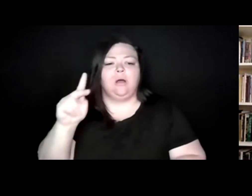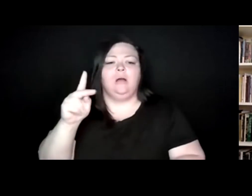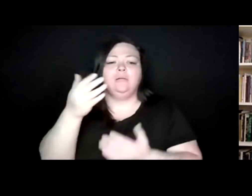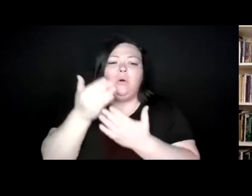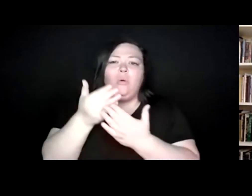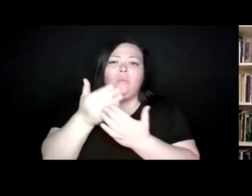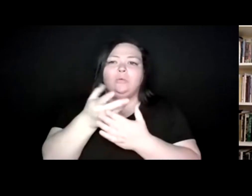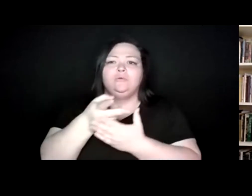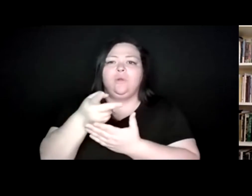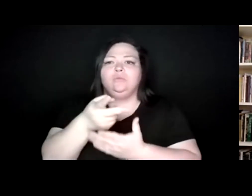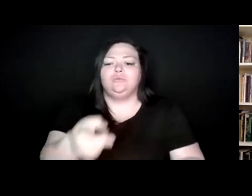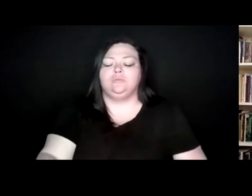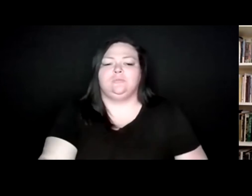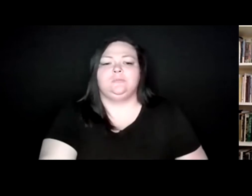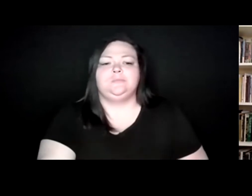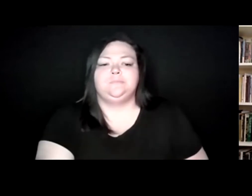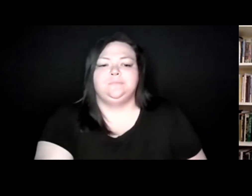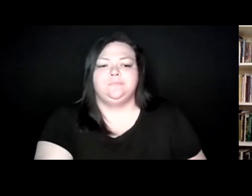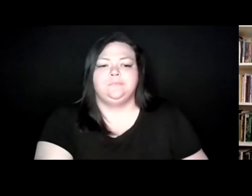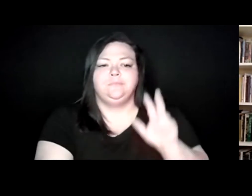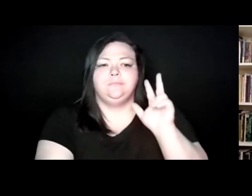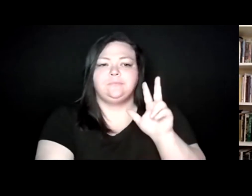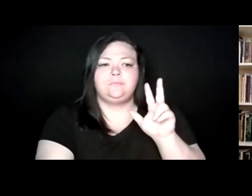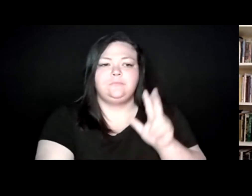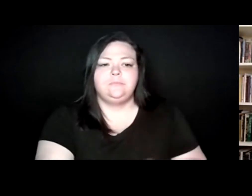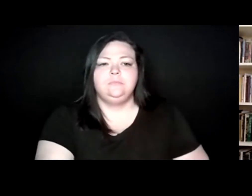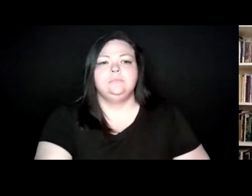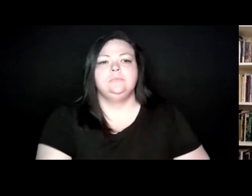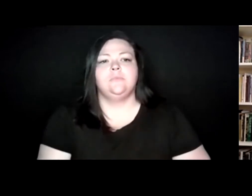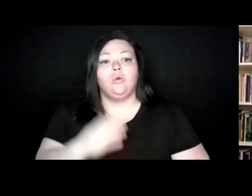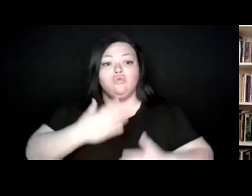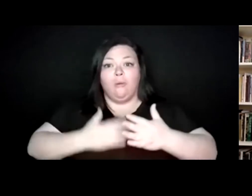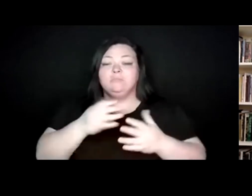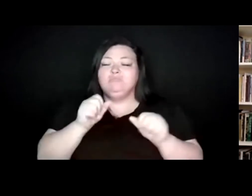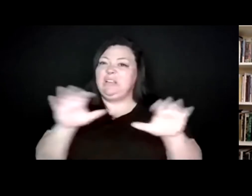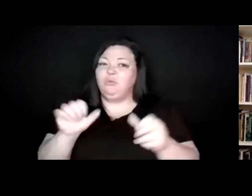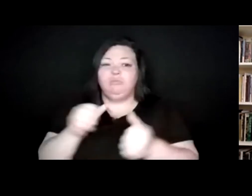[III.] Robots can do almost anything you please.//